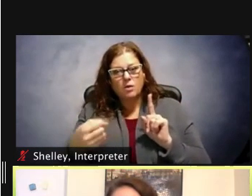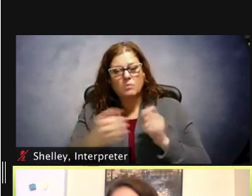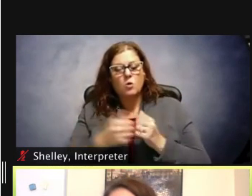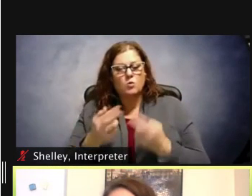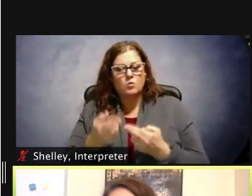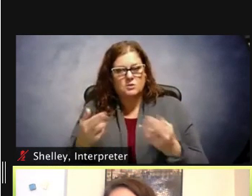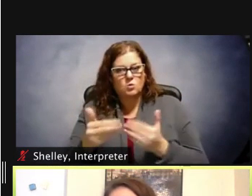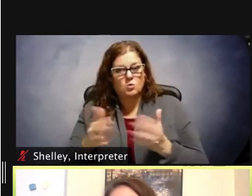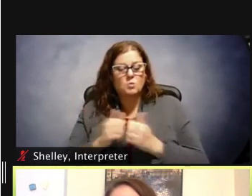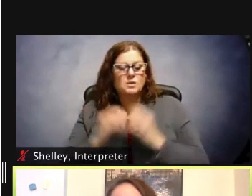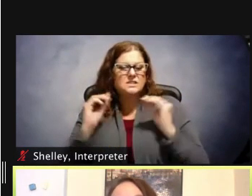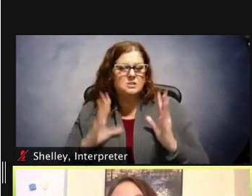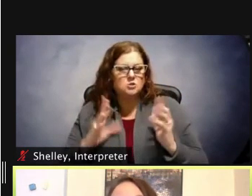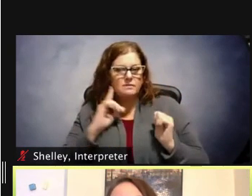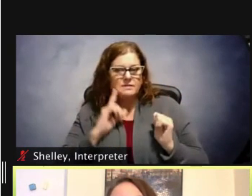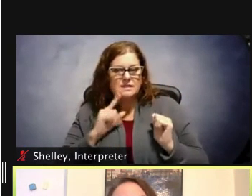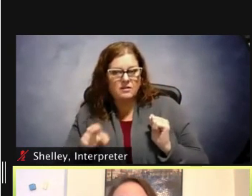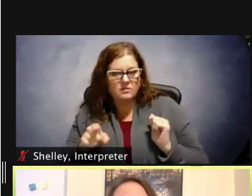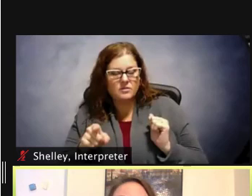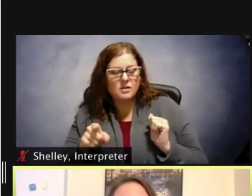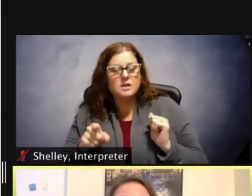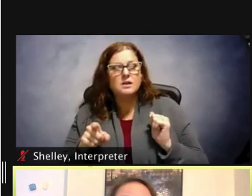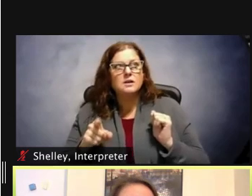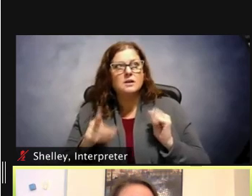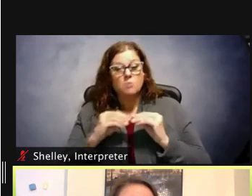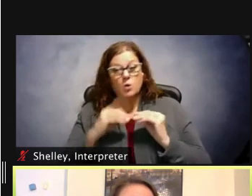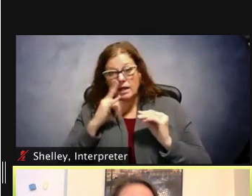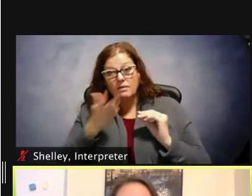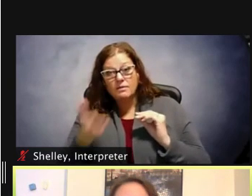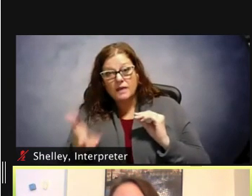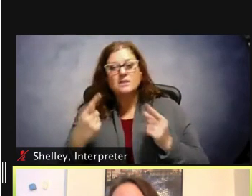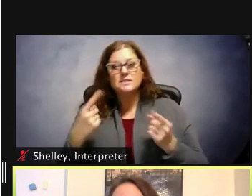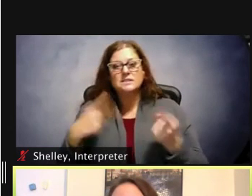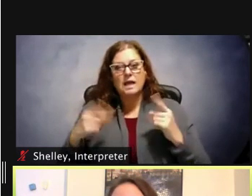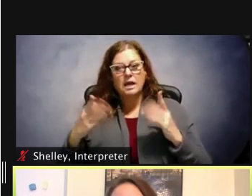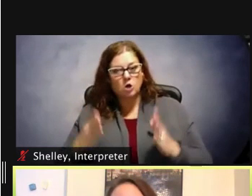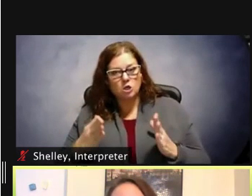the teacher of the deaf. More kids in there were signers. And just he and his sister were in there